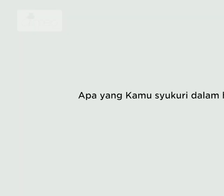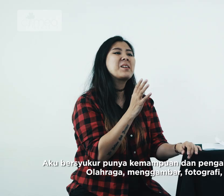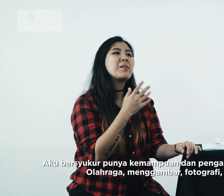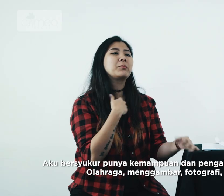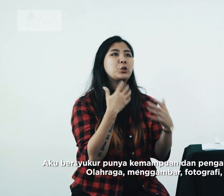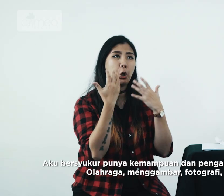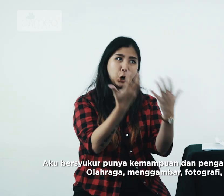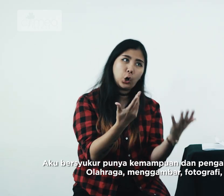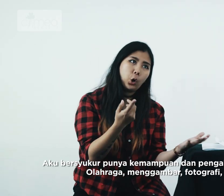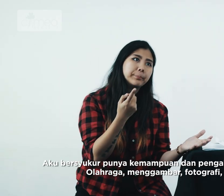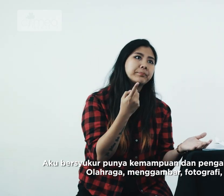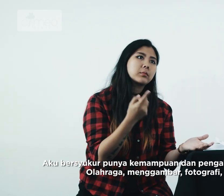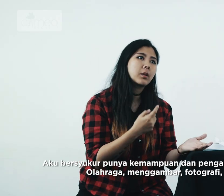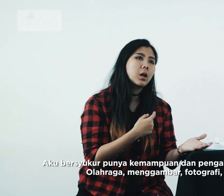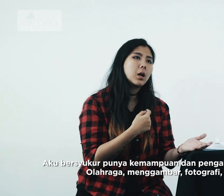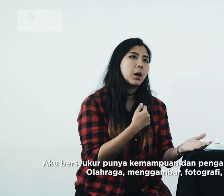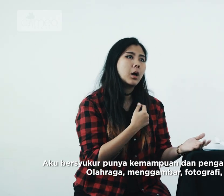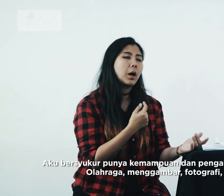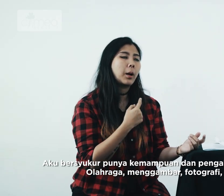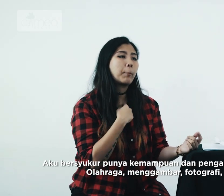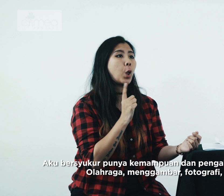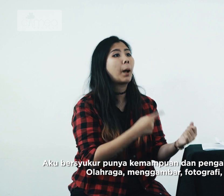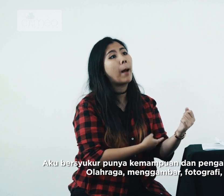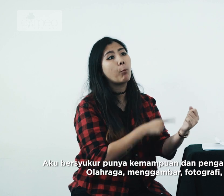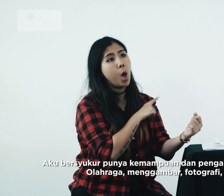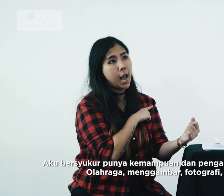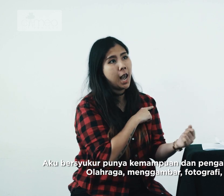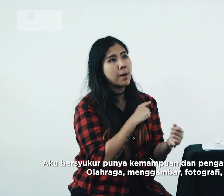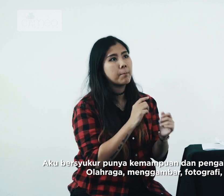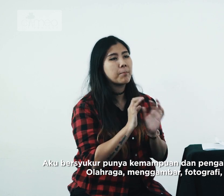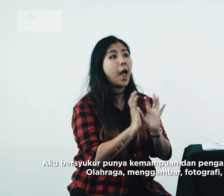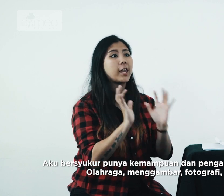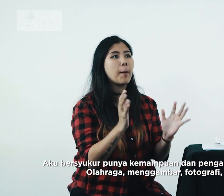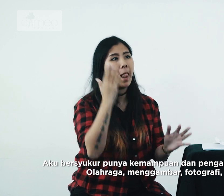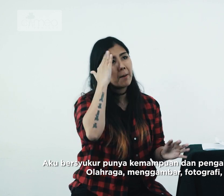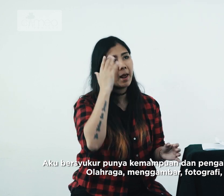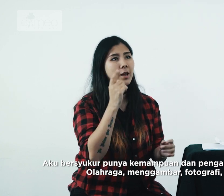I'm thankful that I have a lot of abilities and experiences.